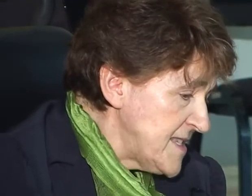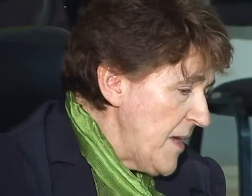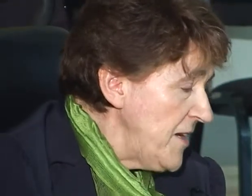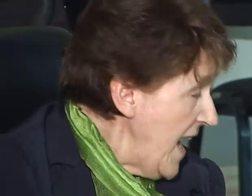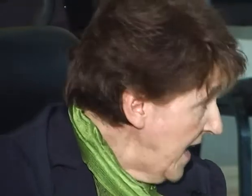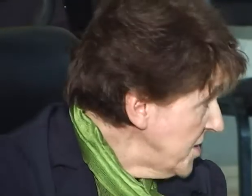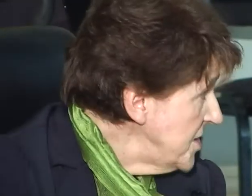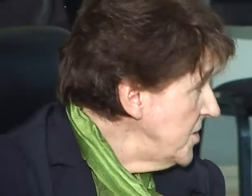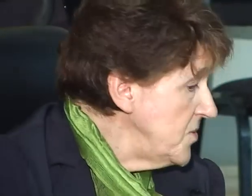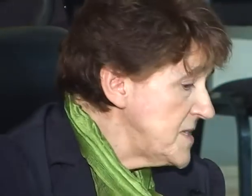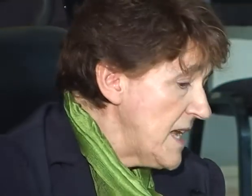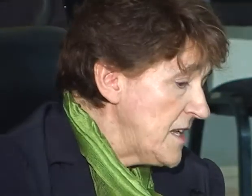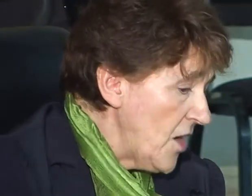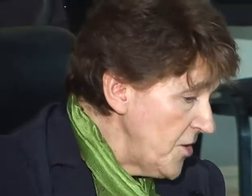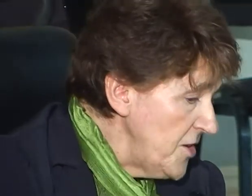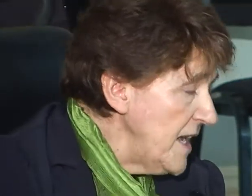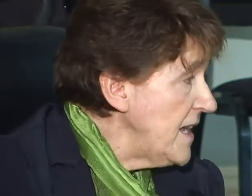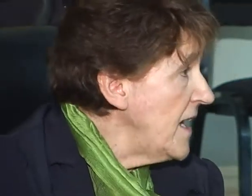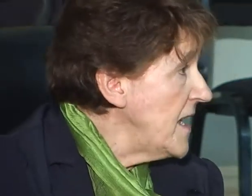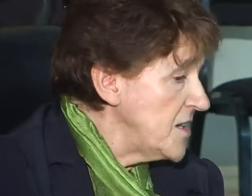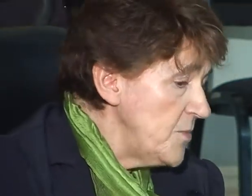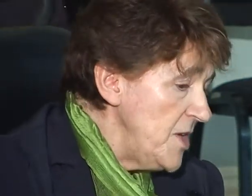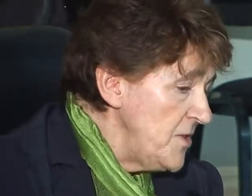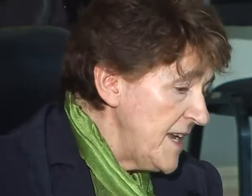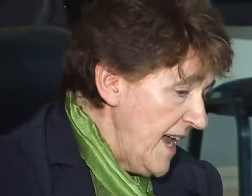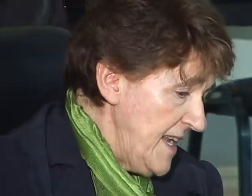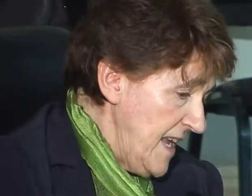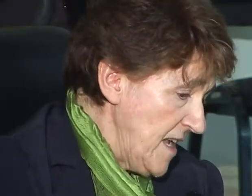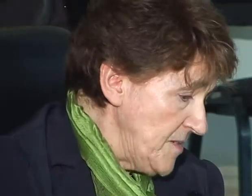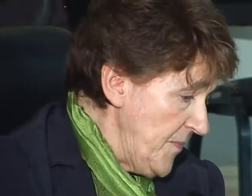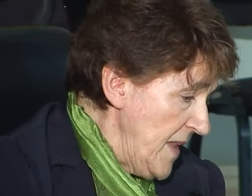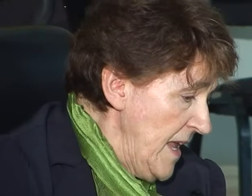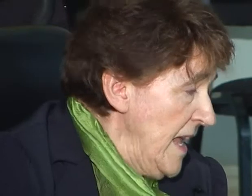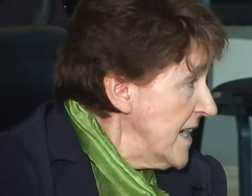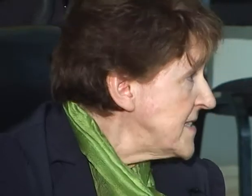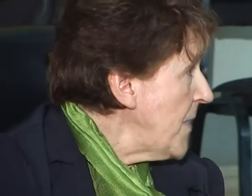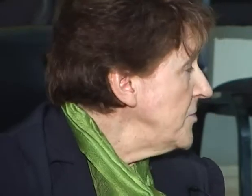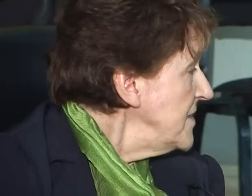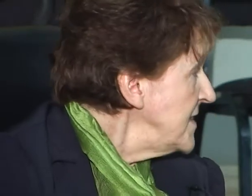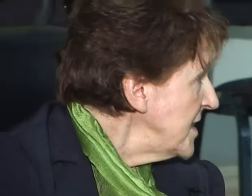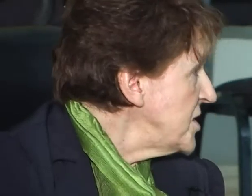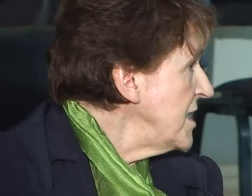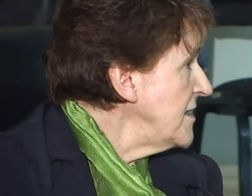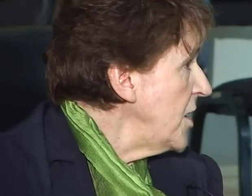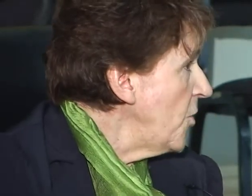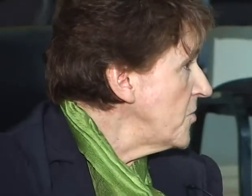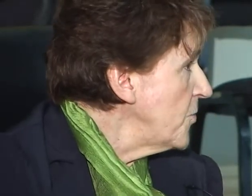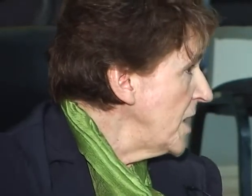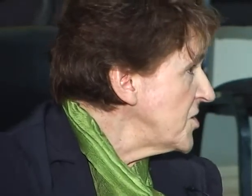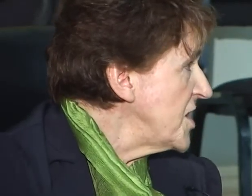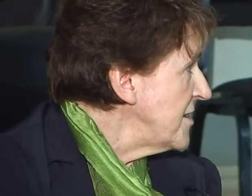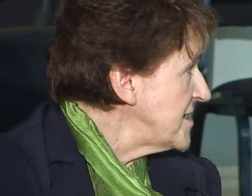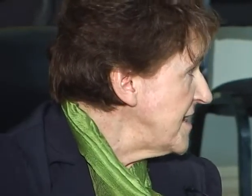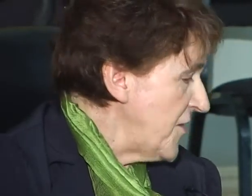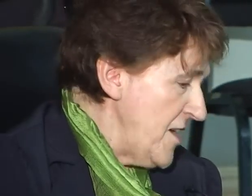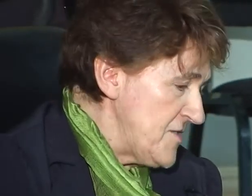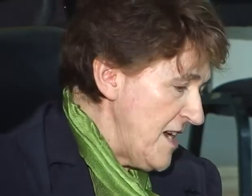It's about attitudes and learning and communicating. It's about ditching the old wheelchair stereotype